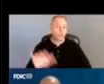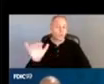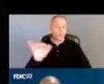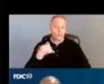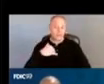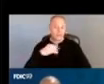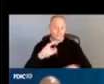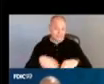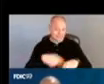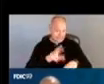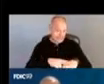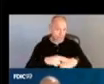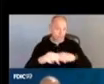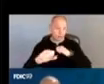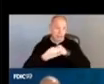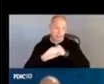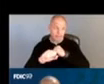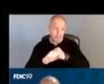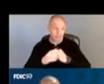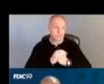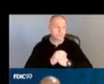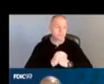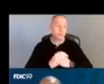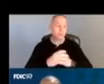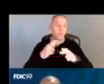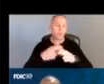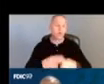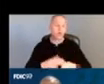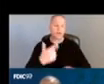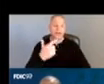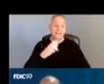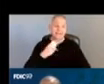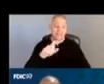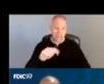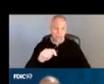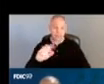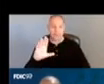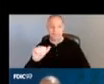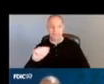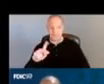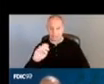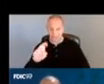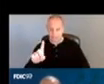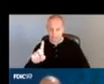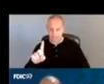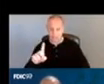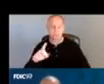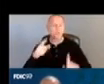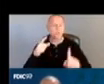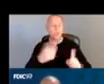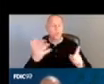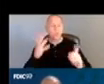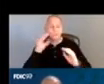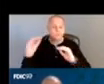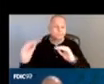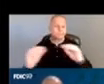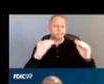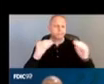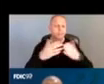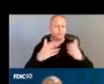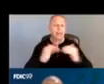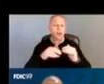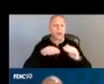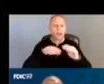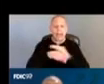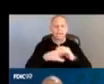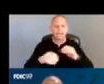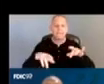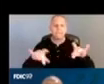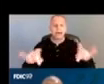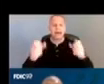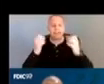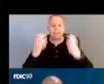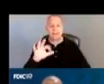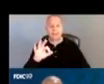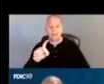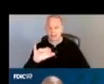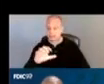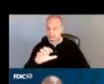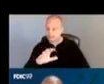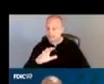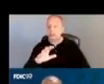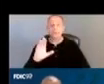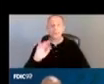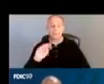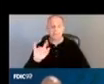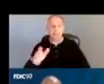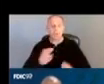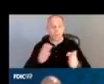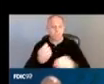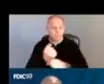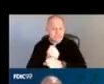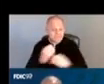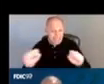campaign called get banked. It tells the public about how to access the banks that offer safe